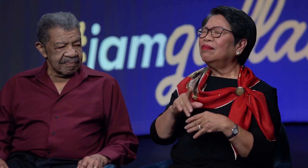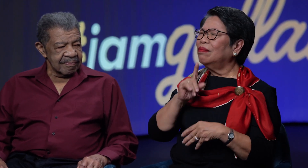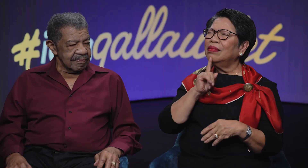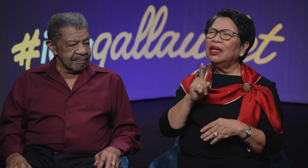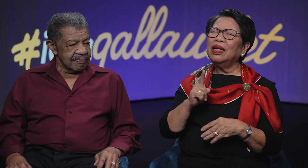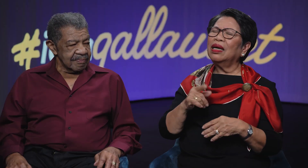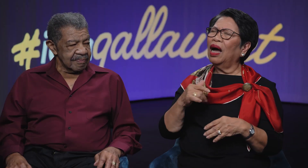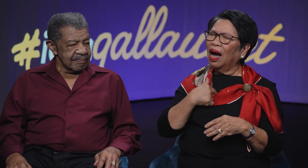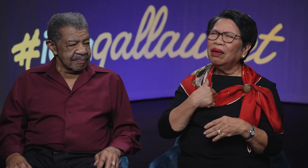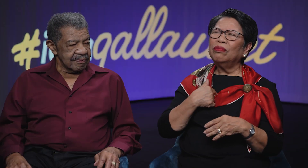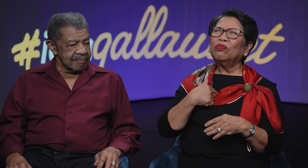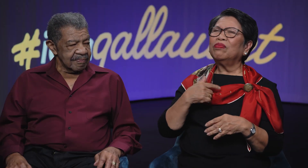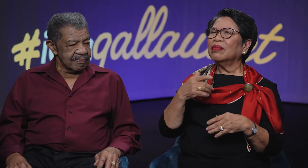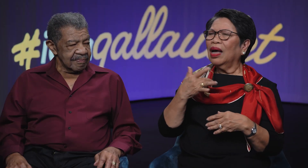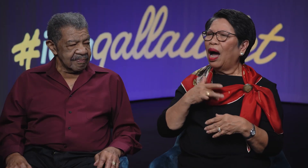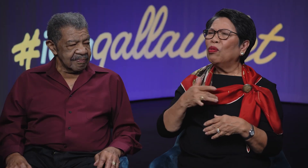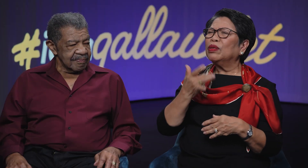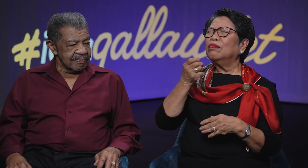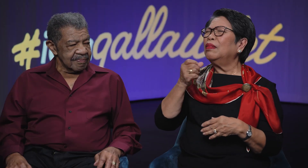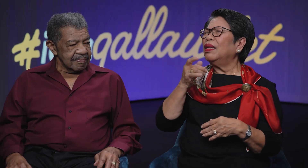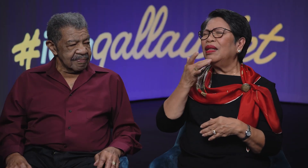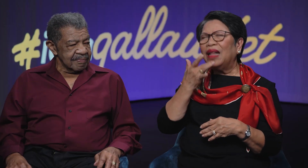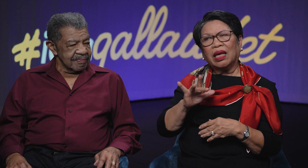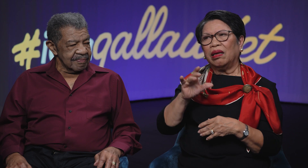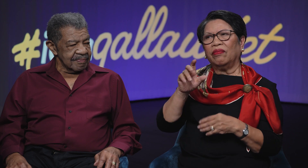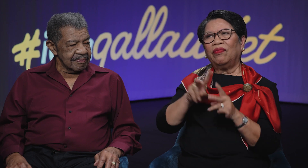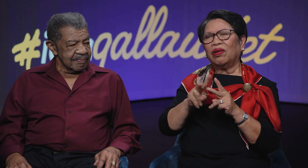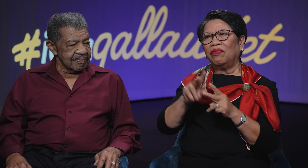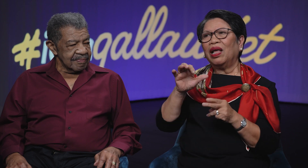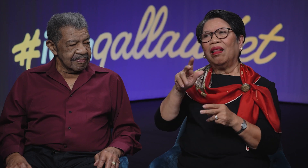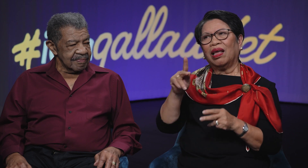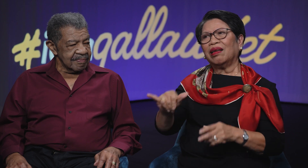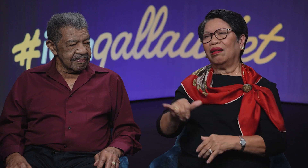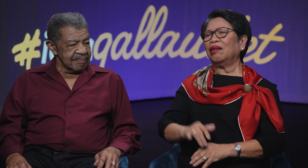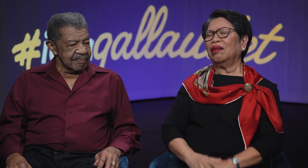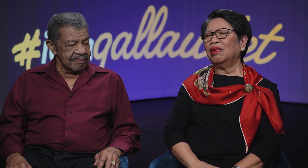I was so lucky, very very lucky.